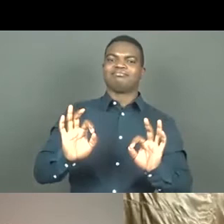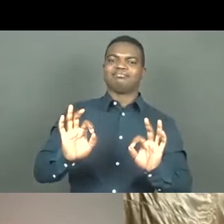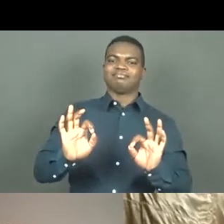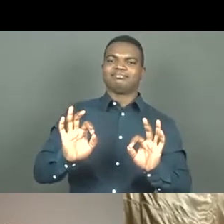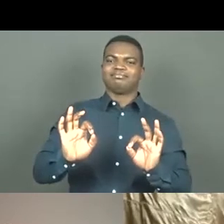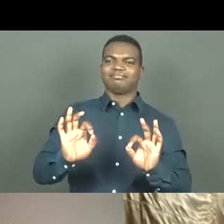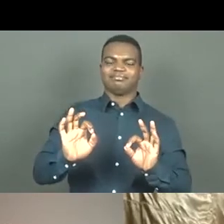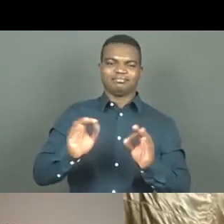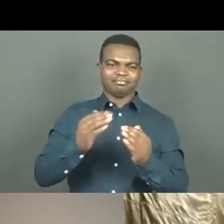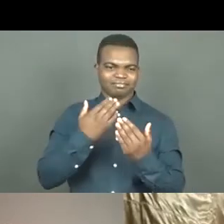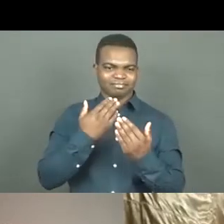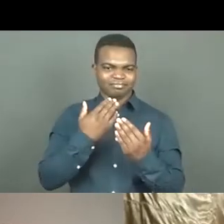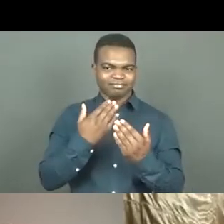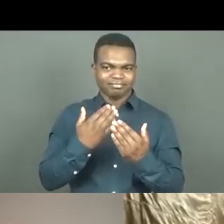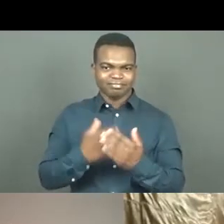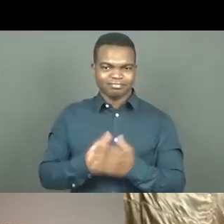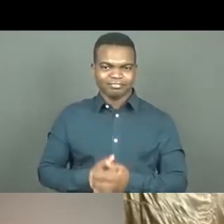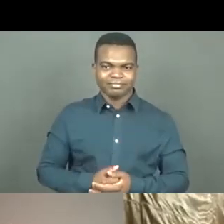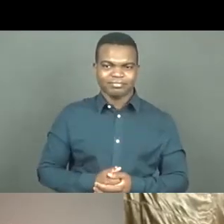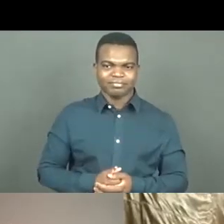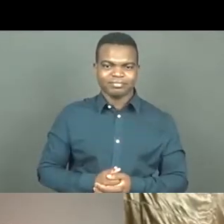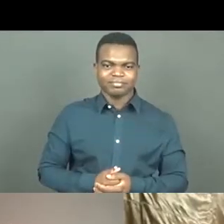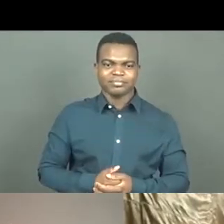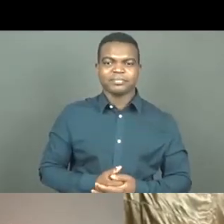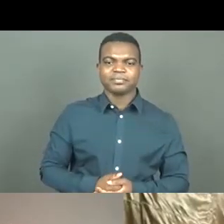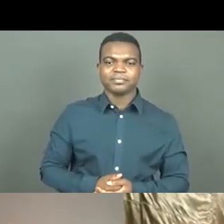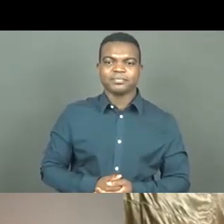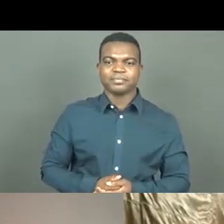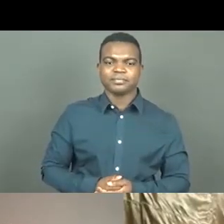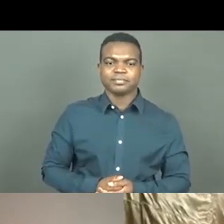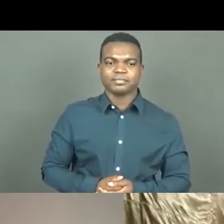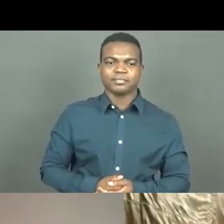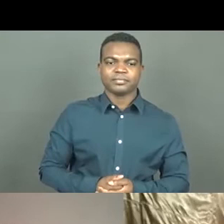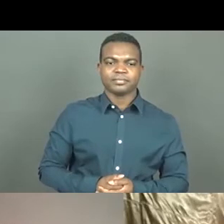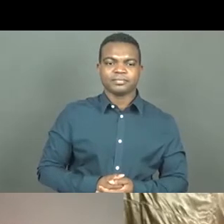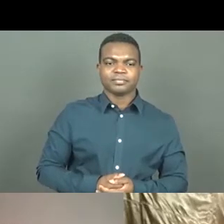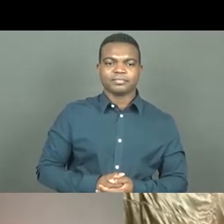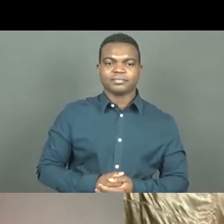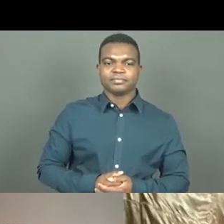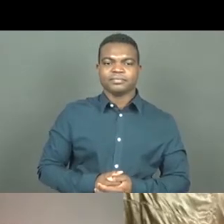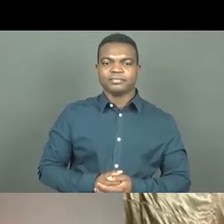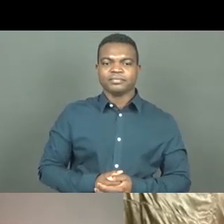With us today we have joining us from Fiji, Miss Laisa Vereti,